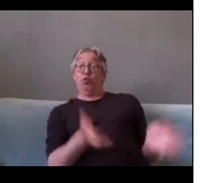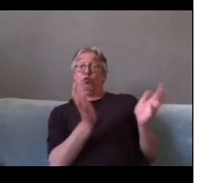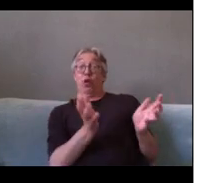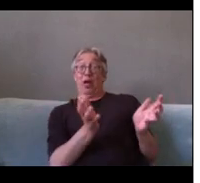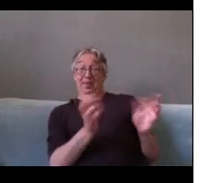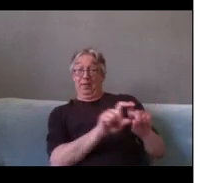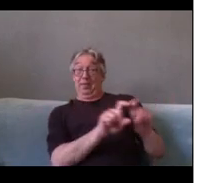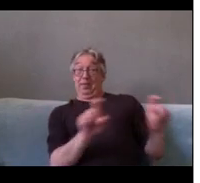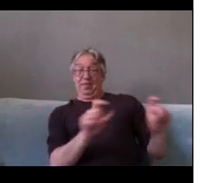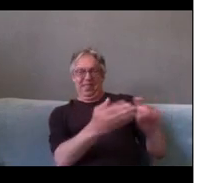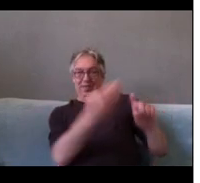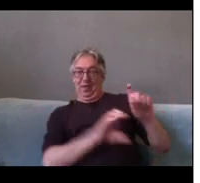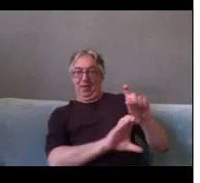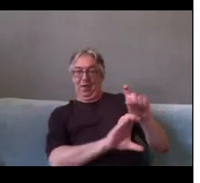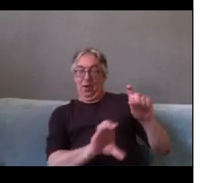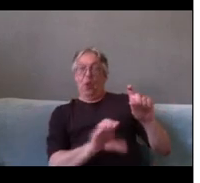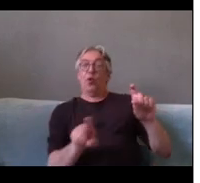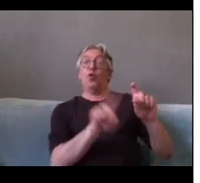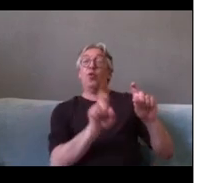That makes it much easier for us to organise.